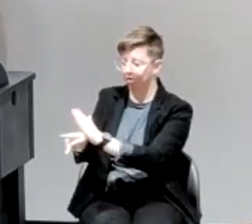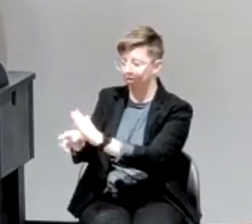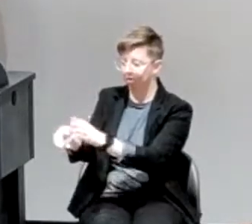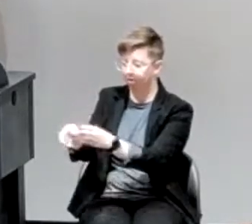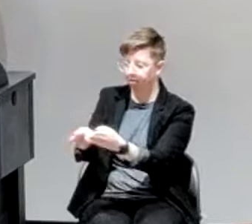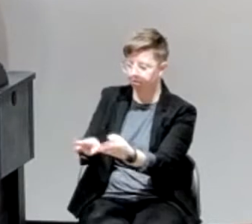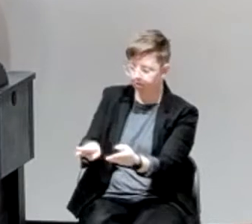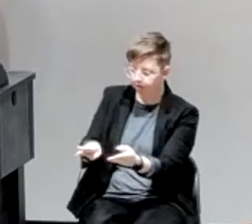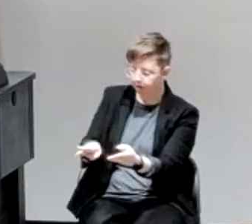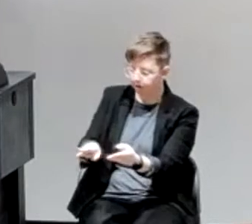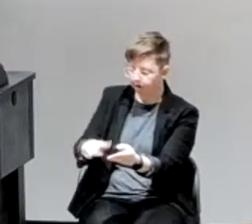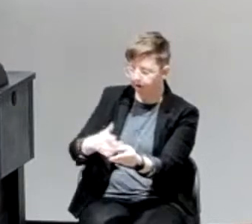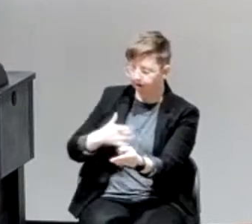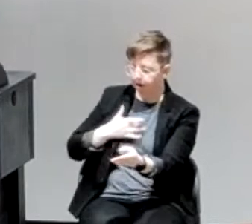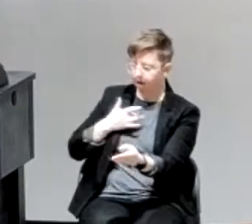But as I watched the murder of George